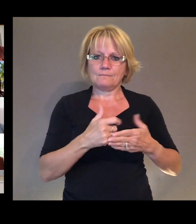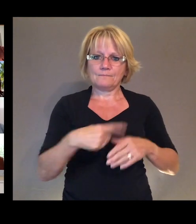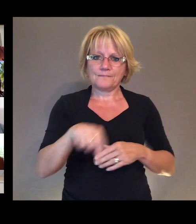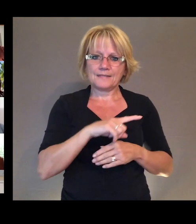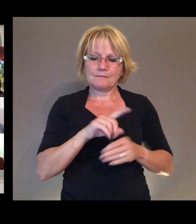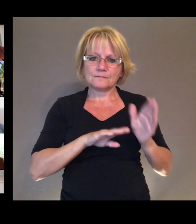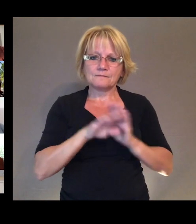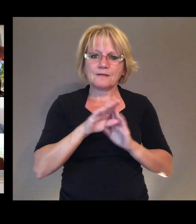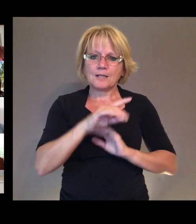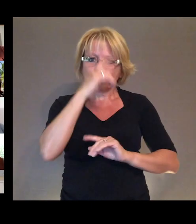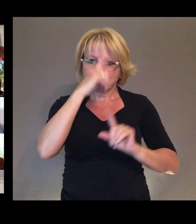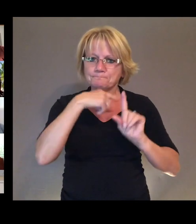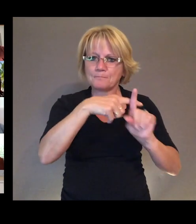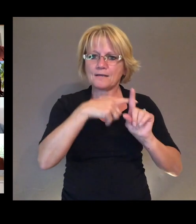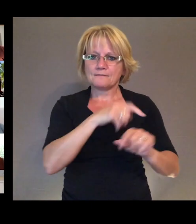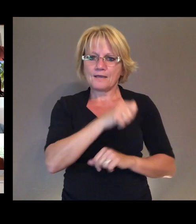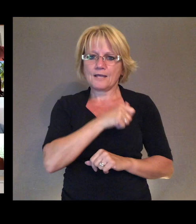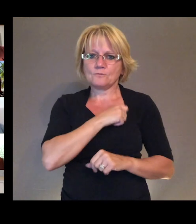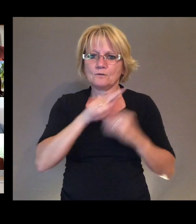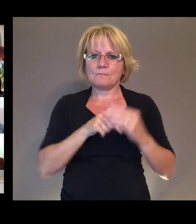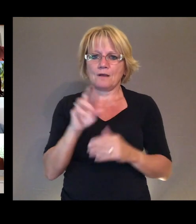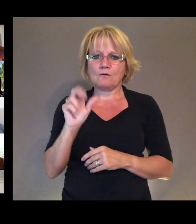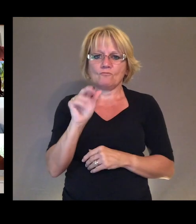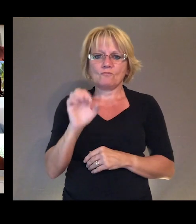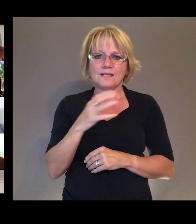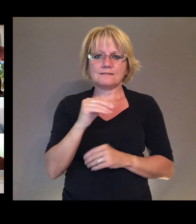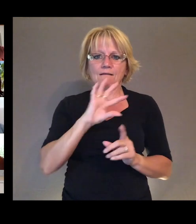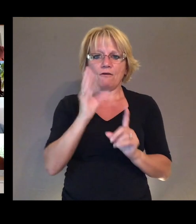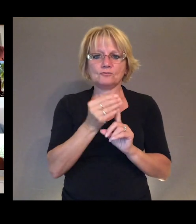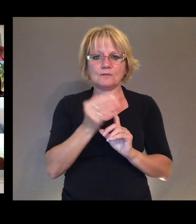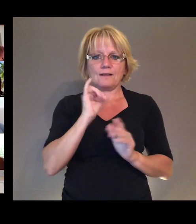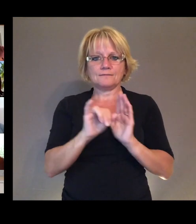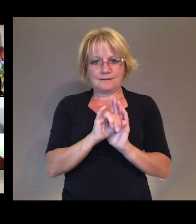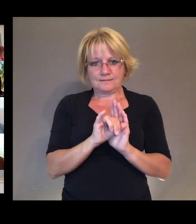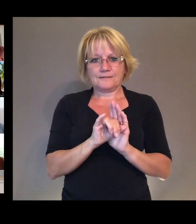about race and cultural identity. You know, talking about color is only problematic